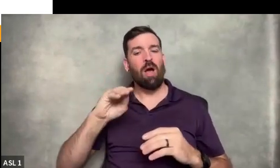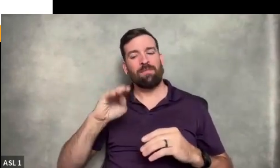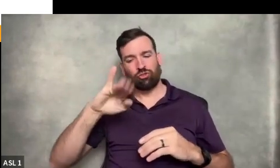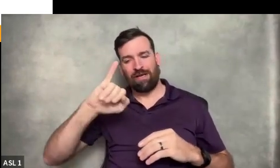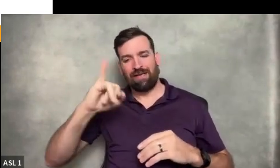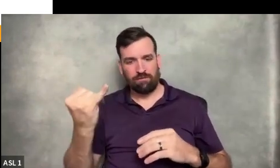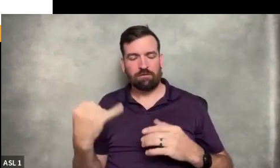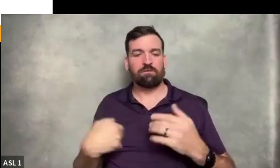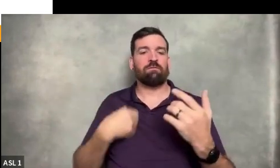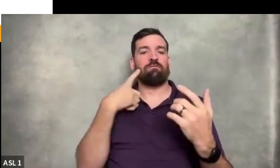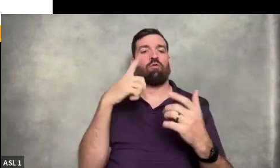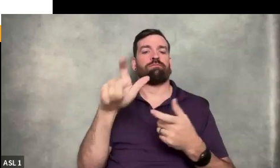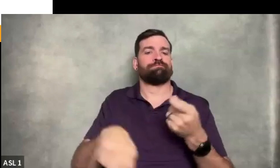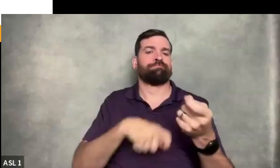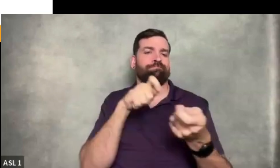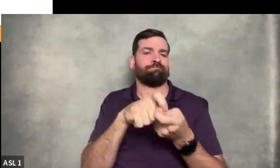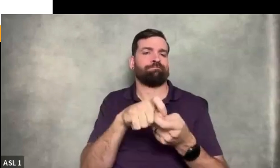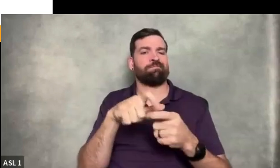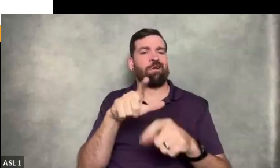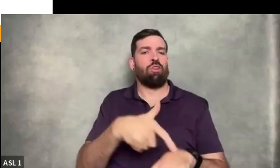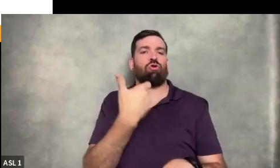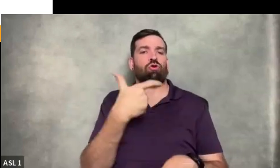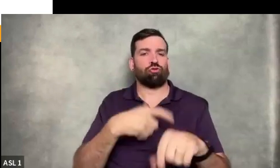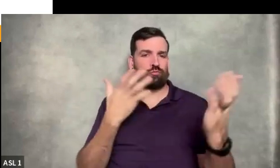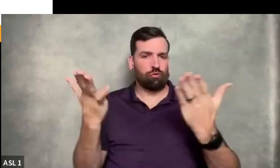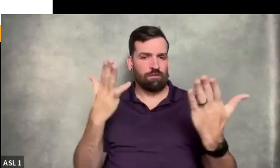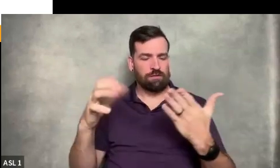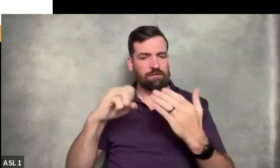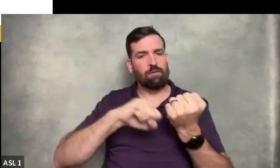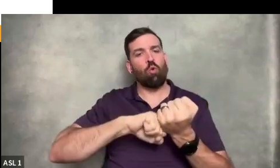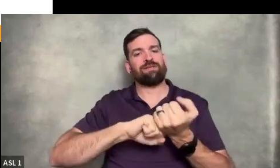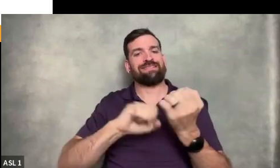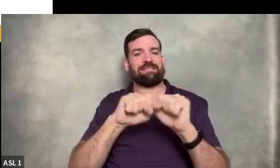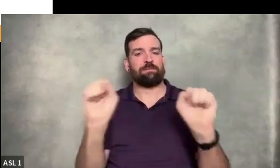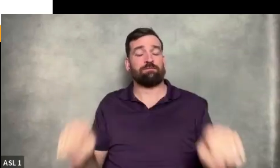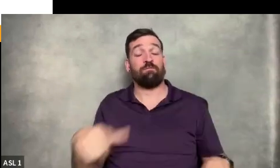the state's long-term services and support systems for older adults and